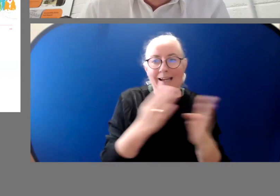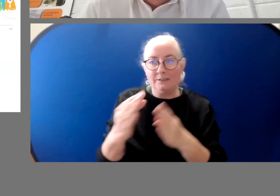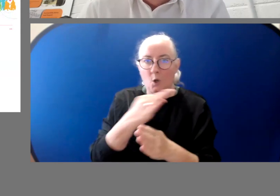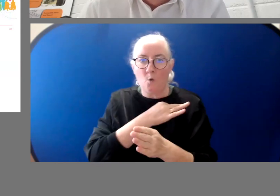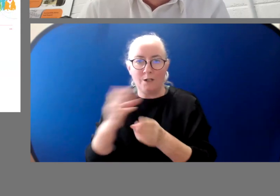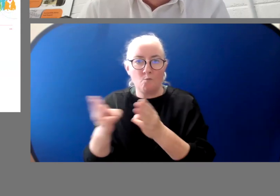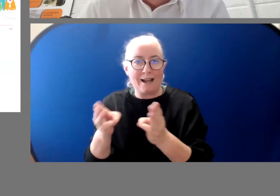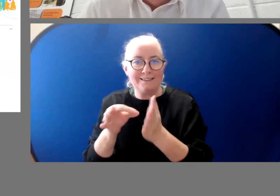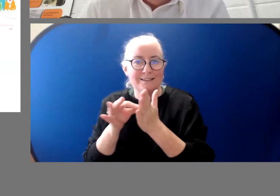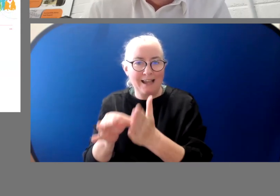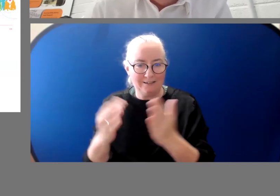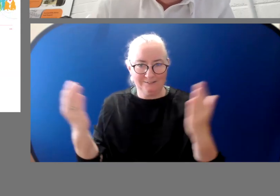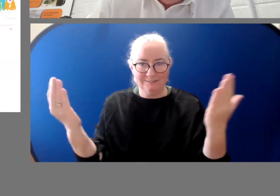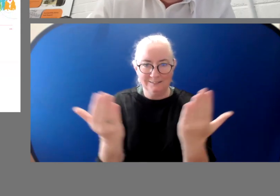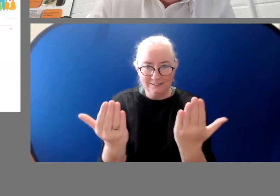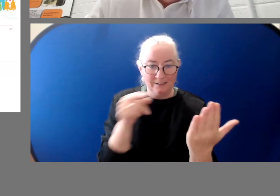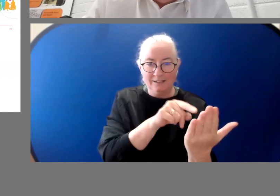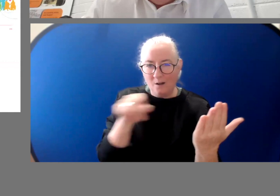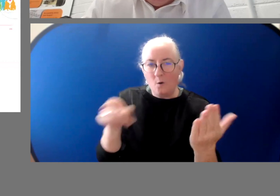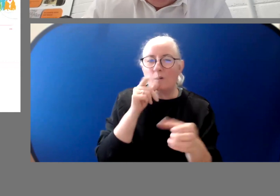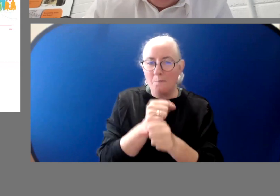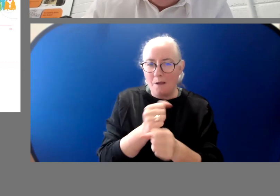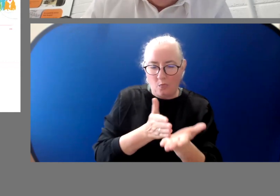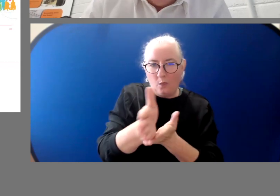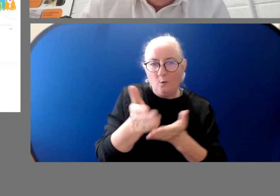talking about both of those during the session today so I suppose let's kick off and go get